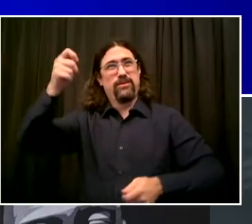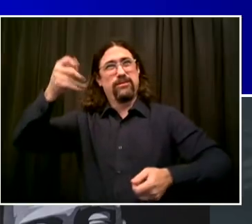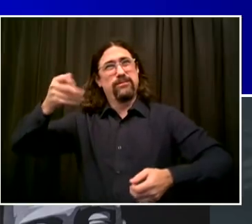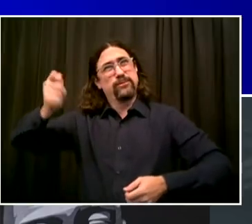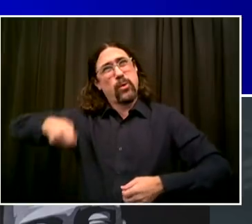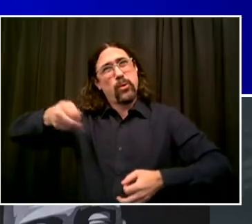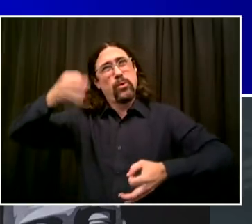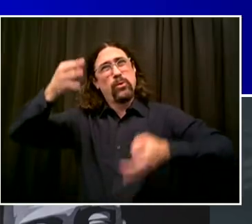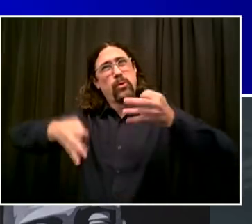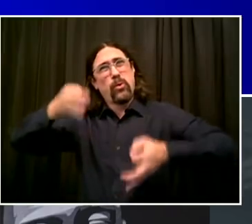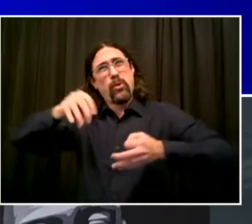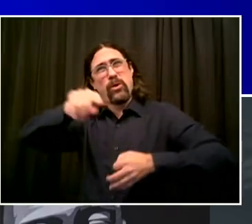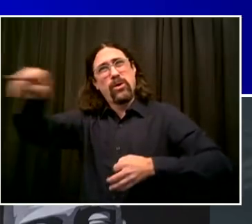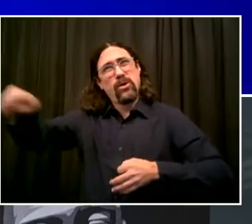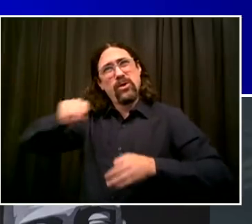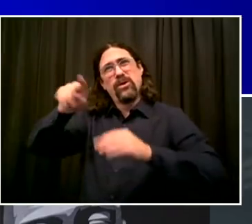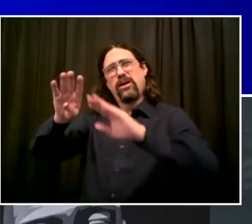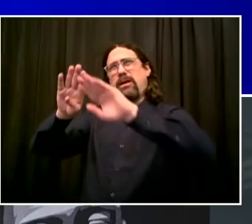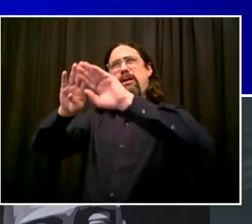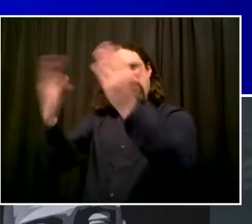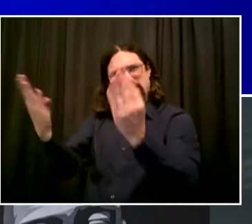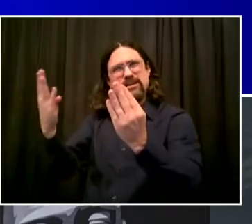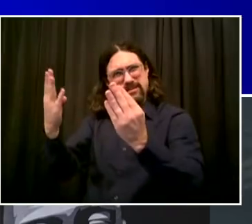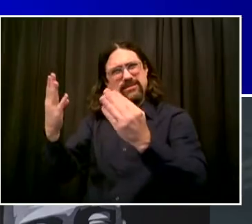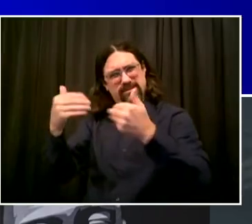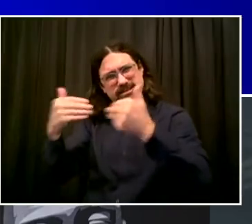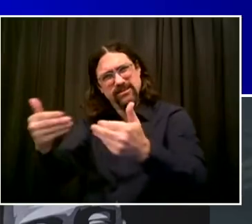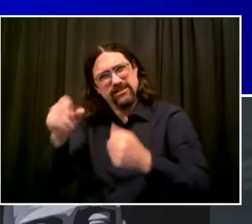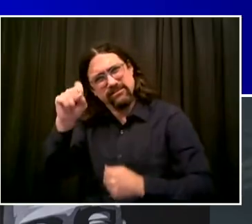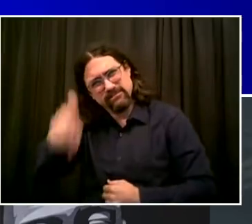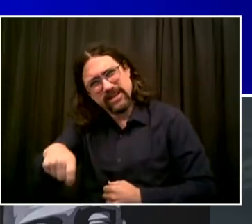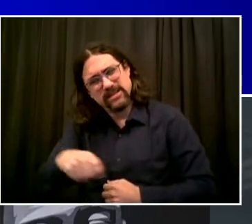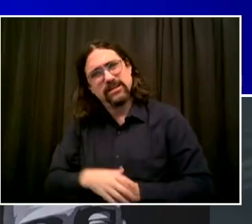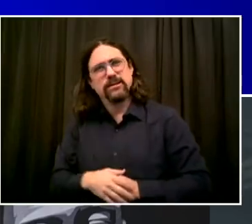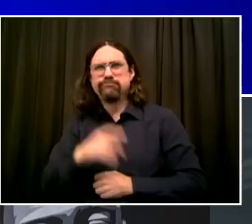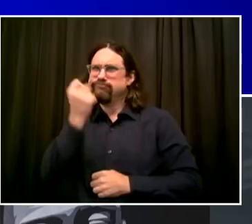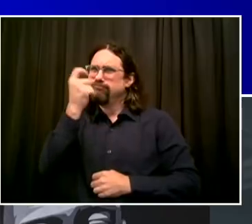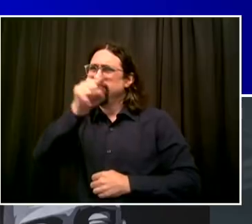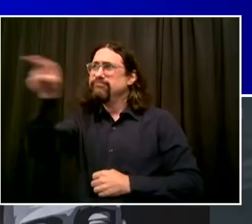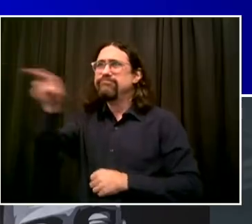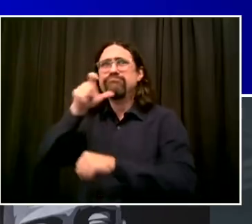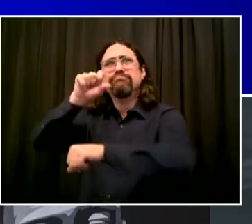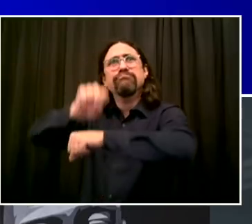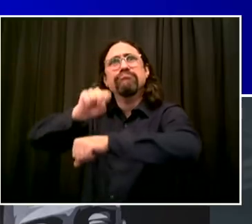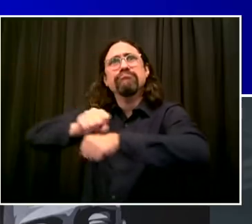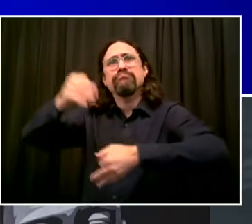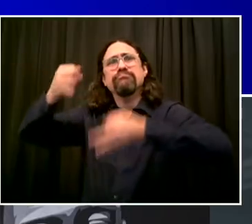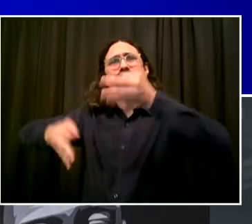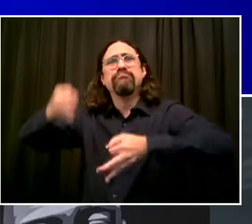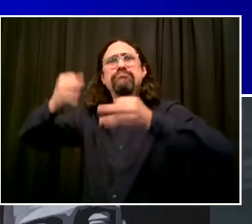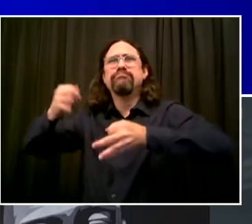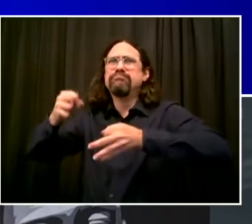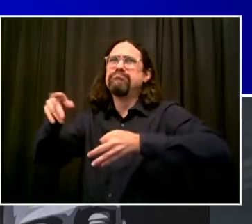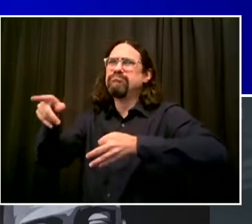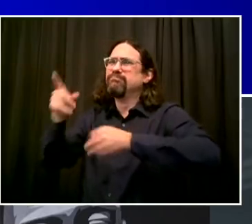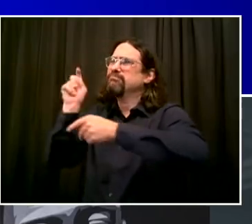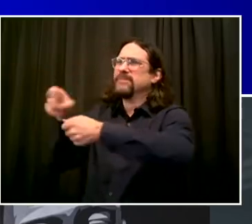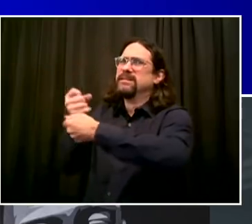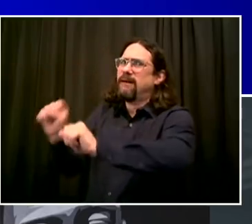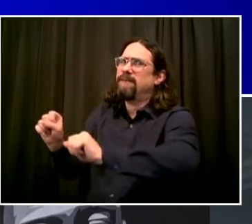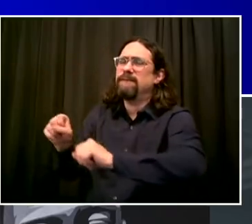JURIES, FOR THE